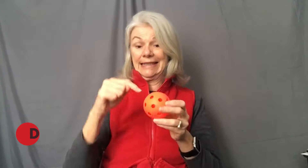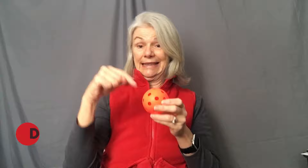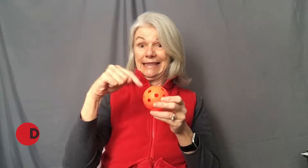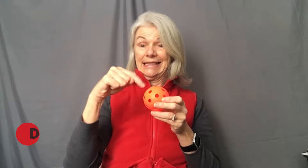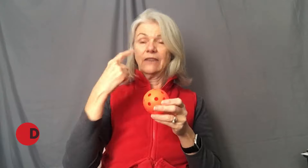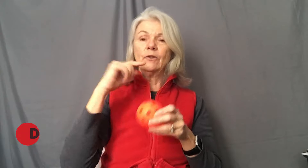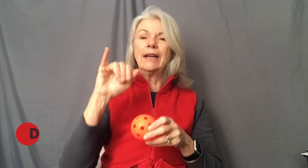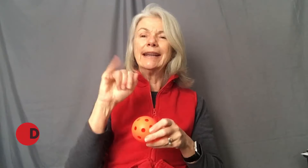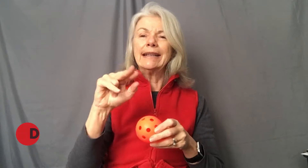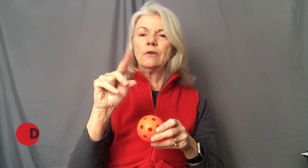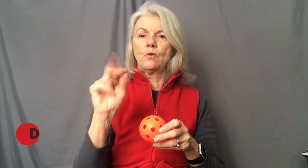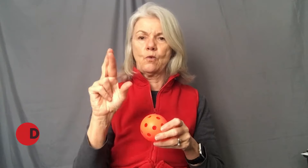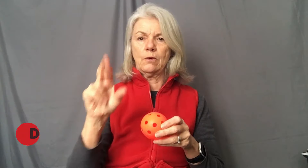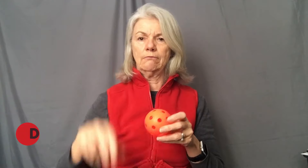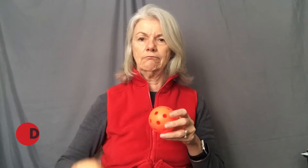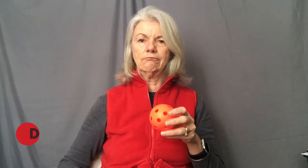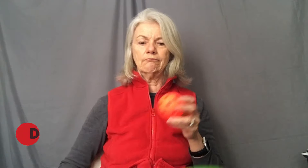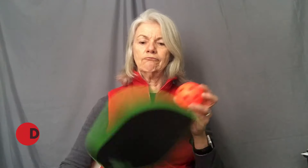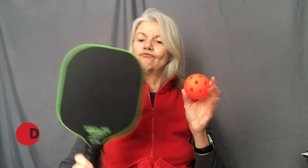This one is for indoors.